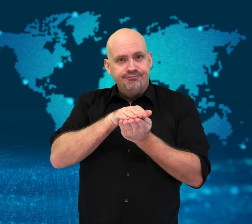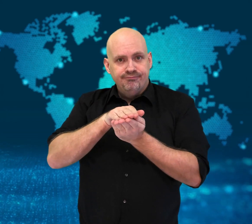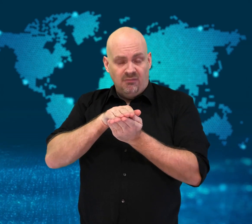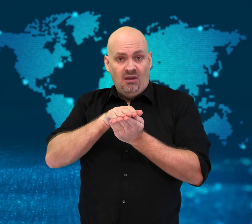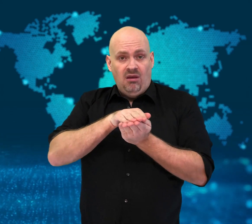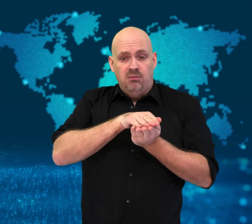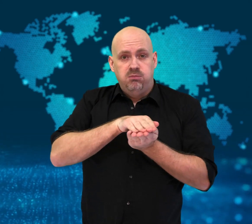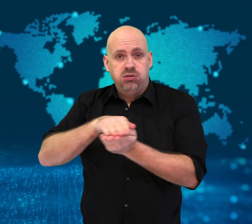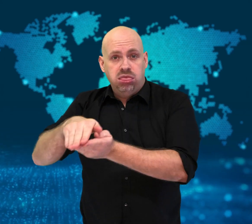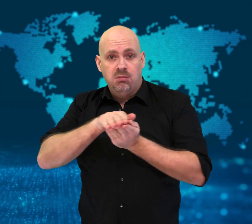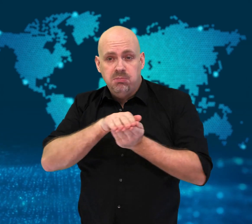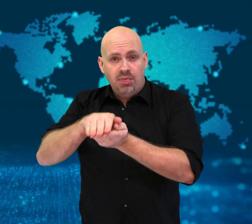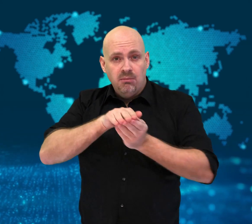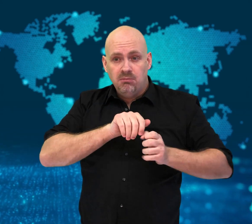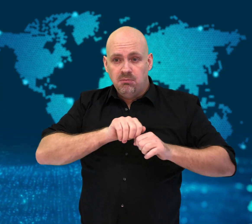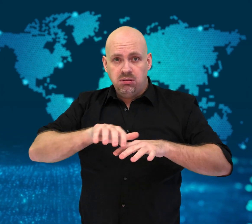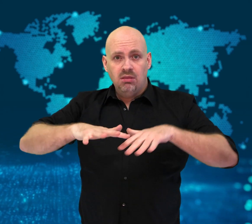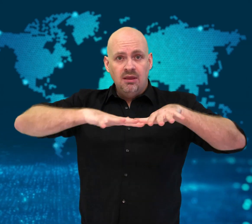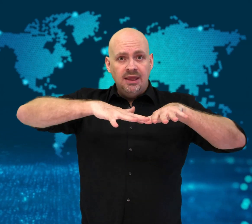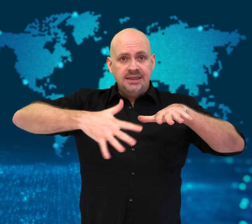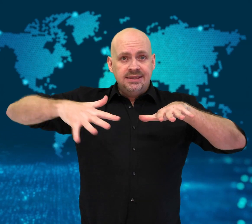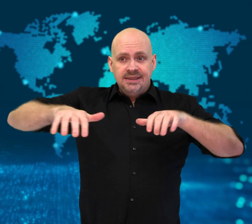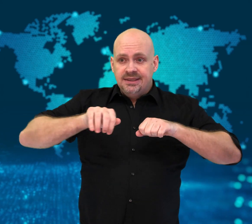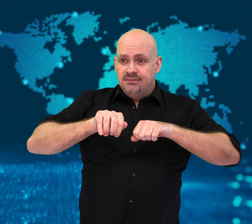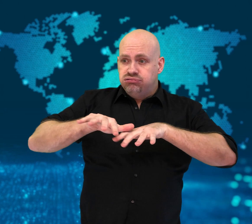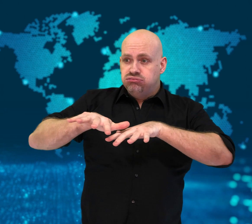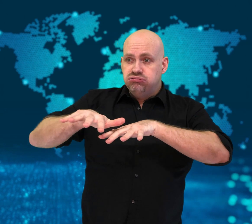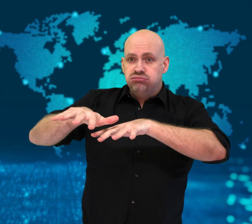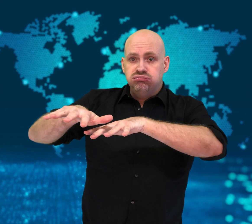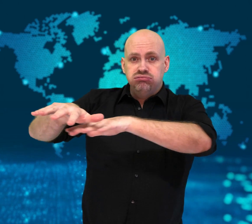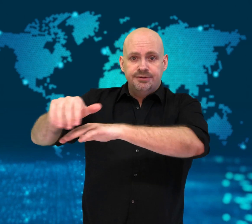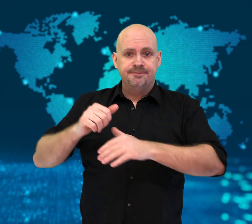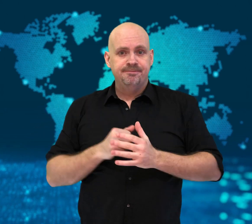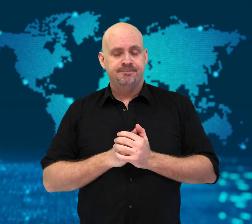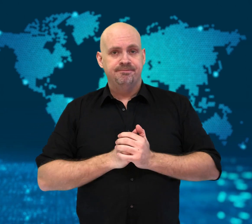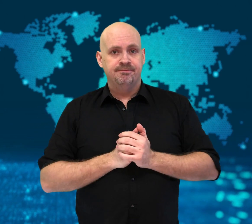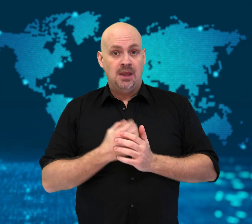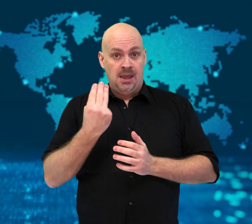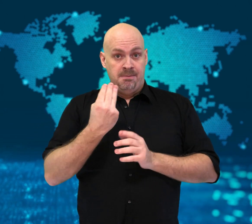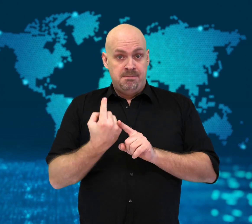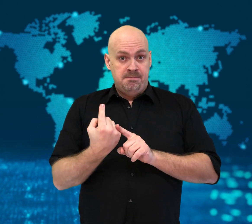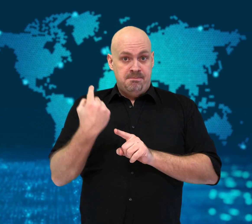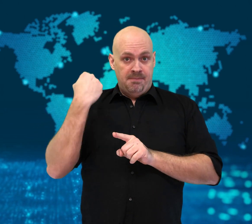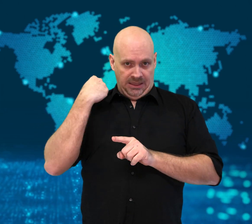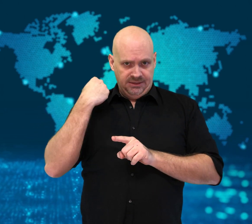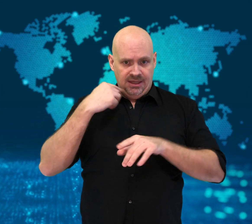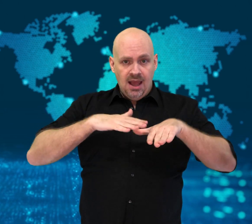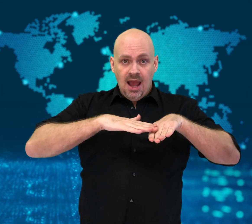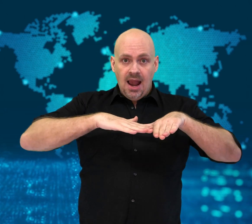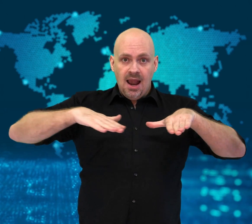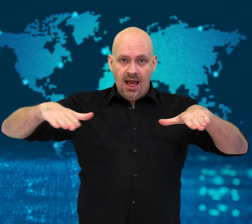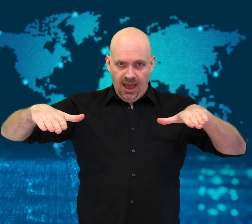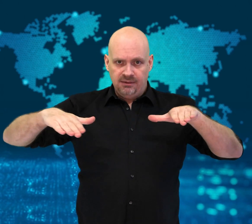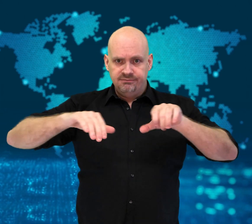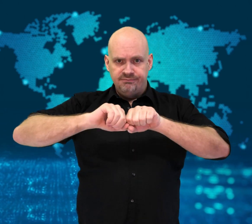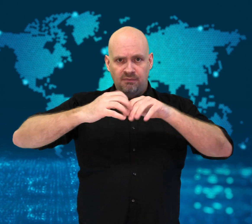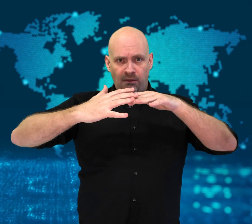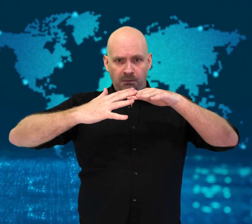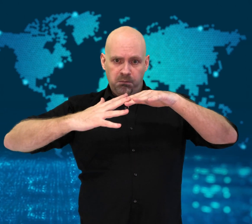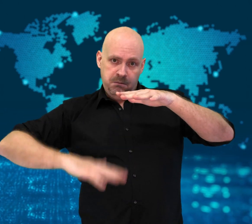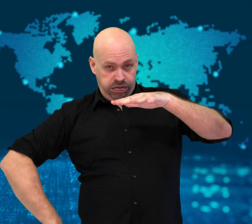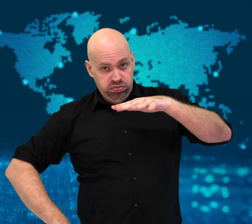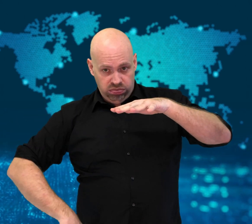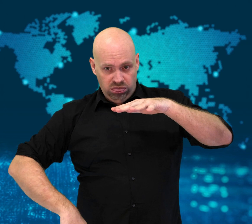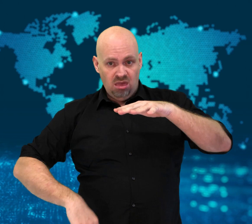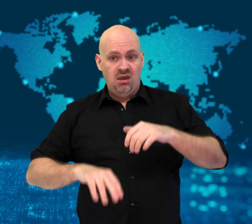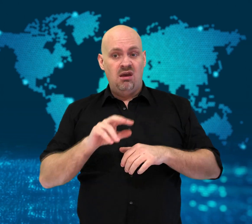a landslide on the Italian coast near the city of Genoa resulted in